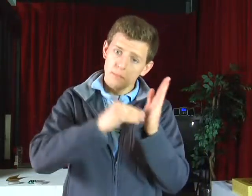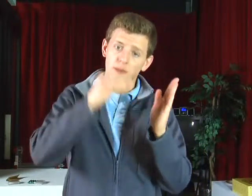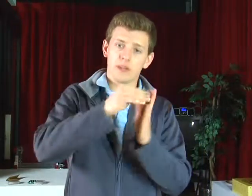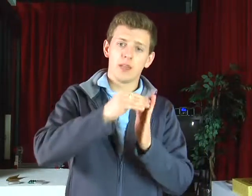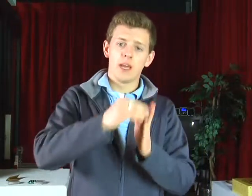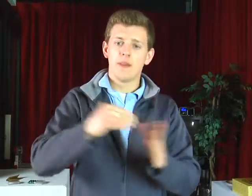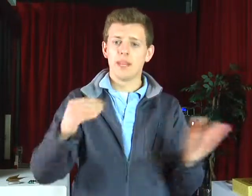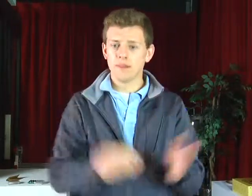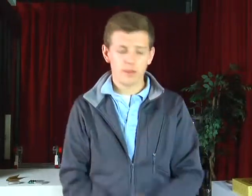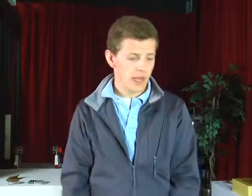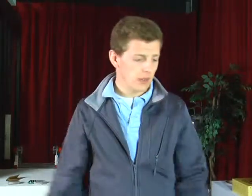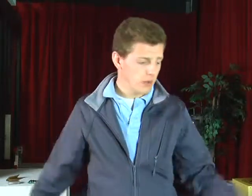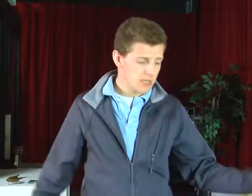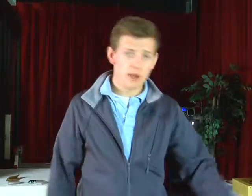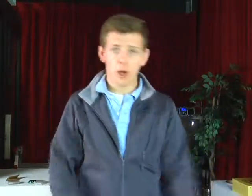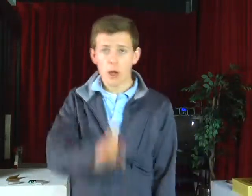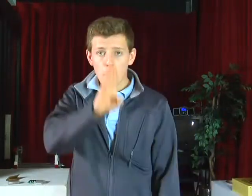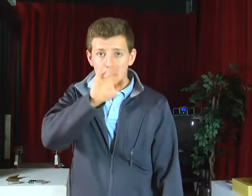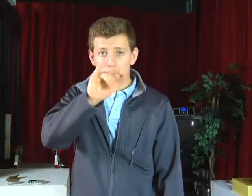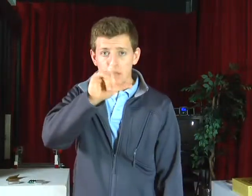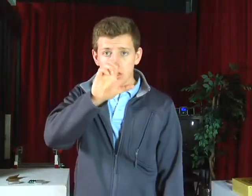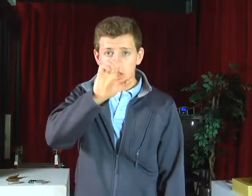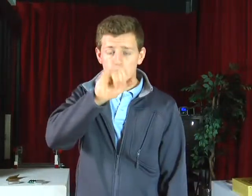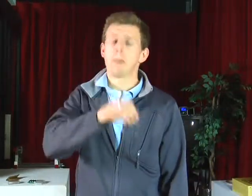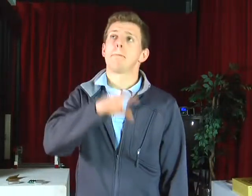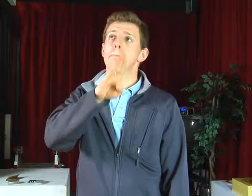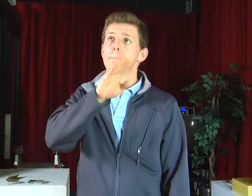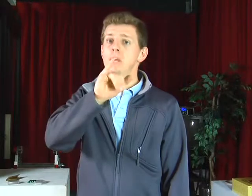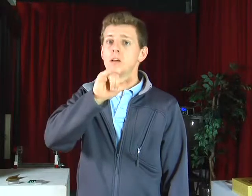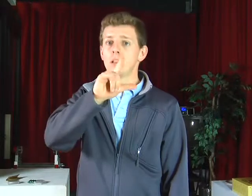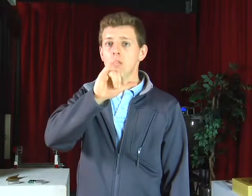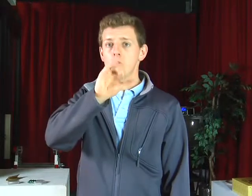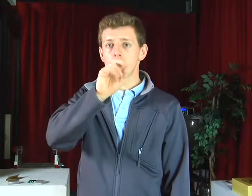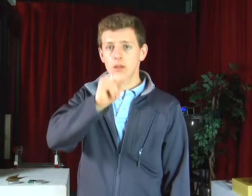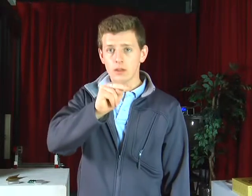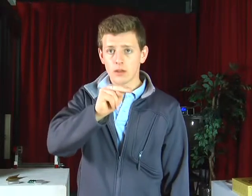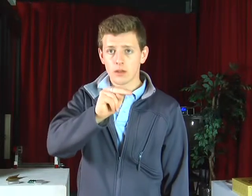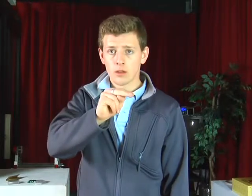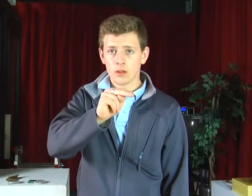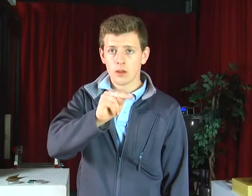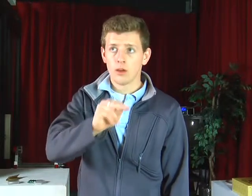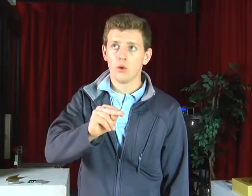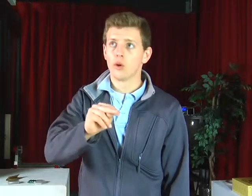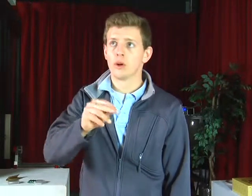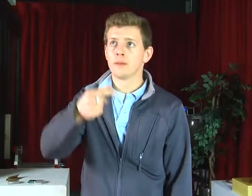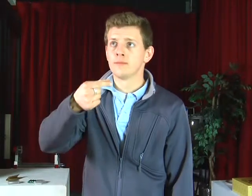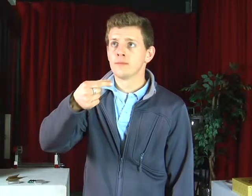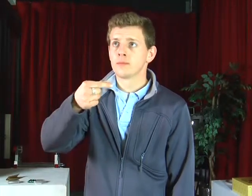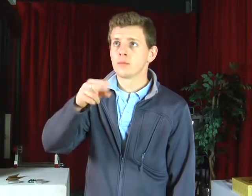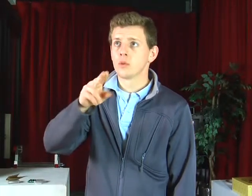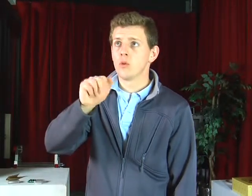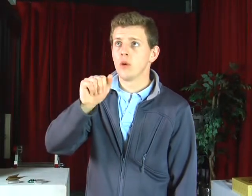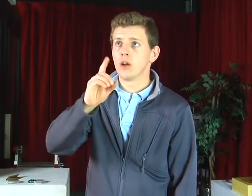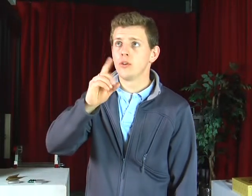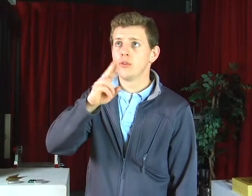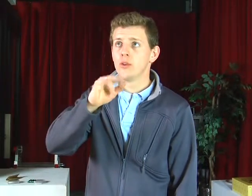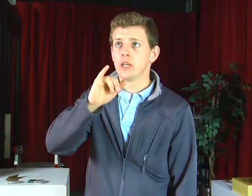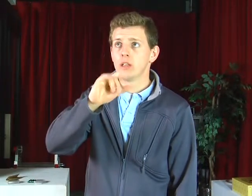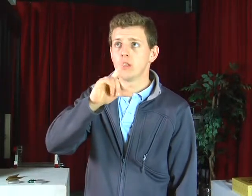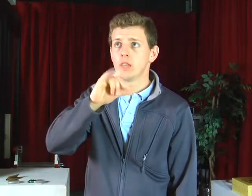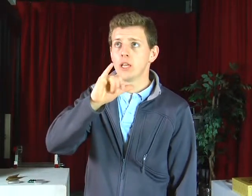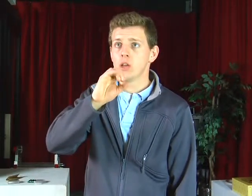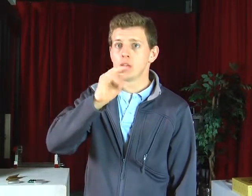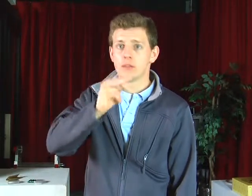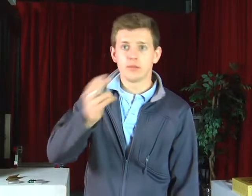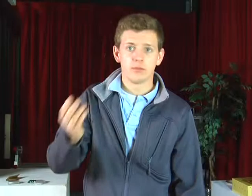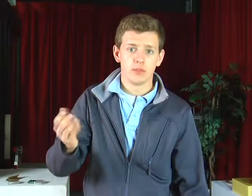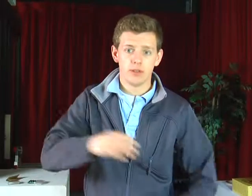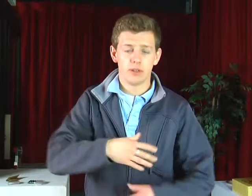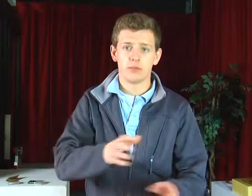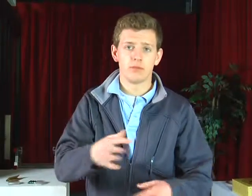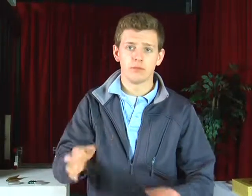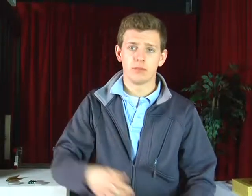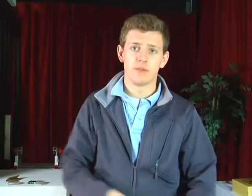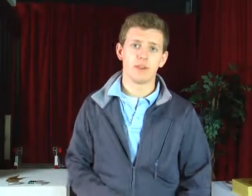a million. And then after that you can spell billion or quadrillion, whatever. After that